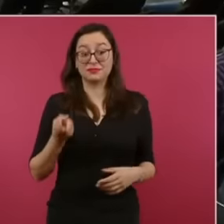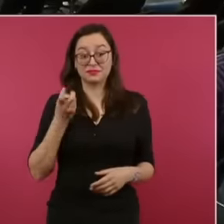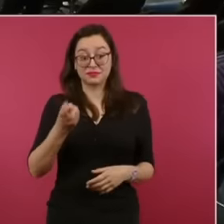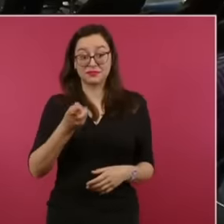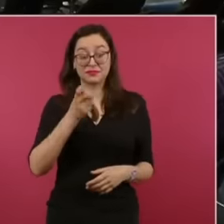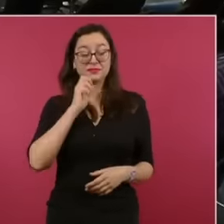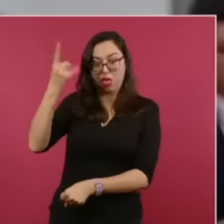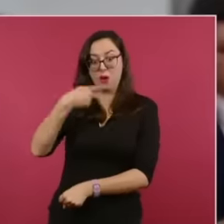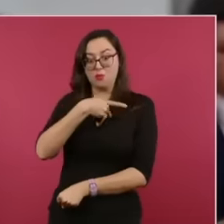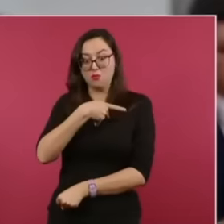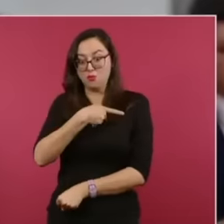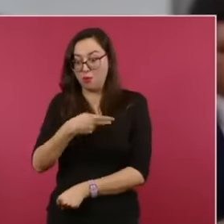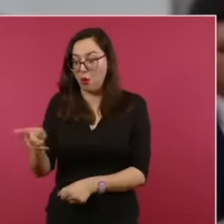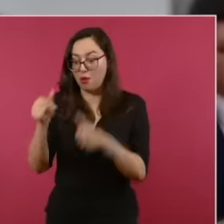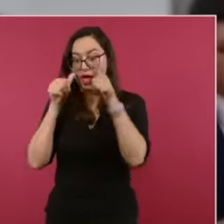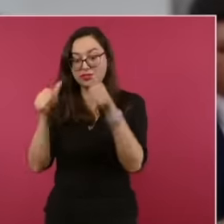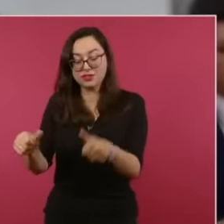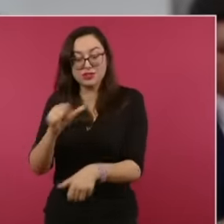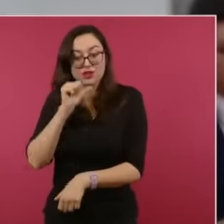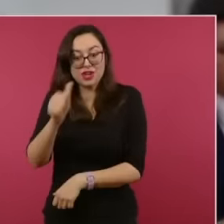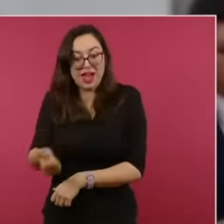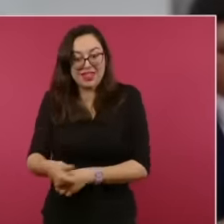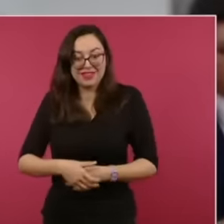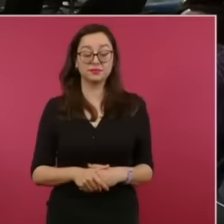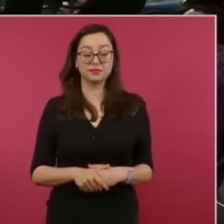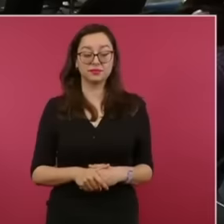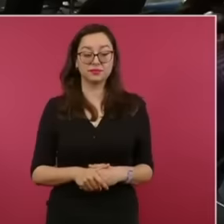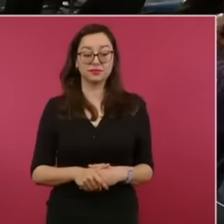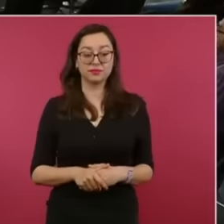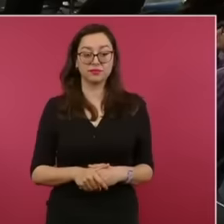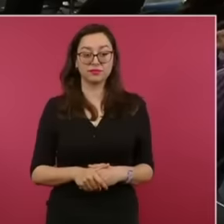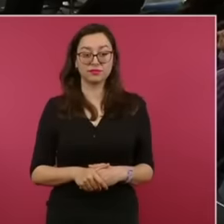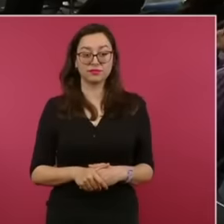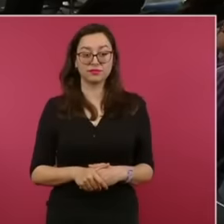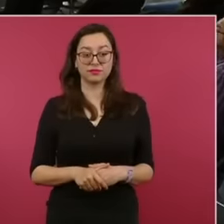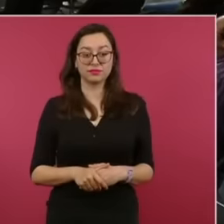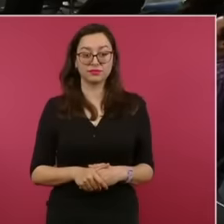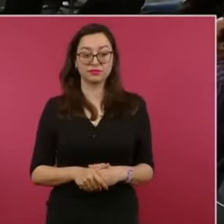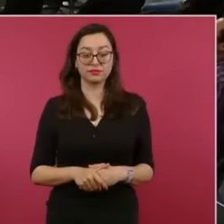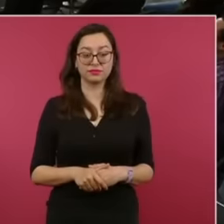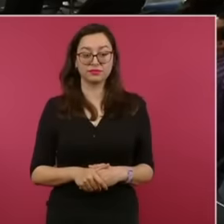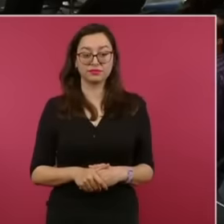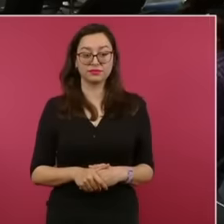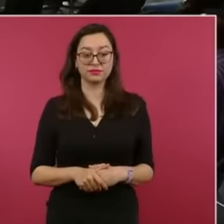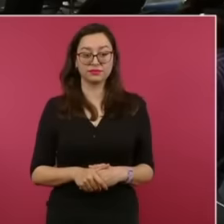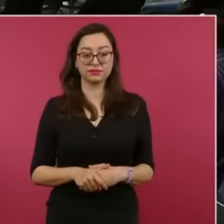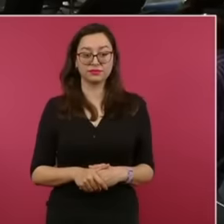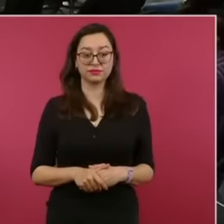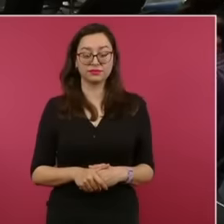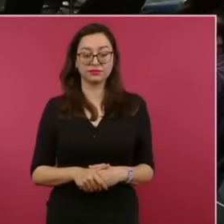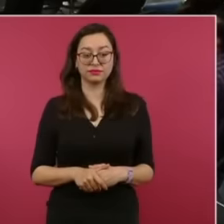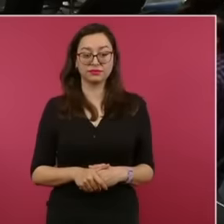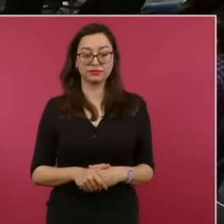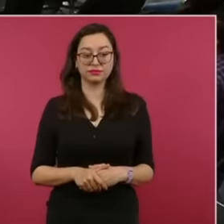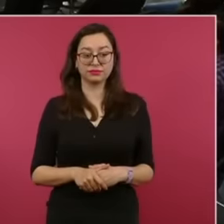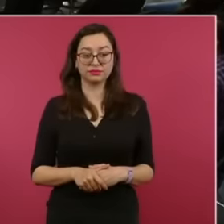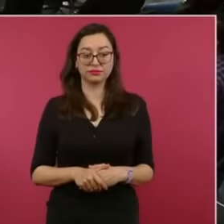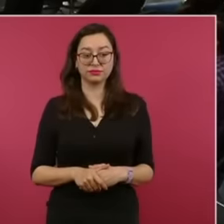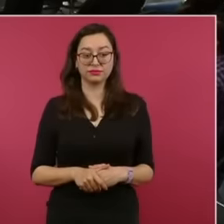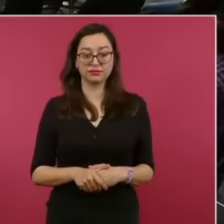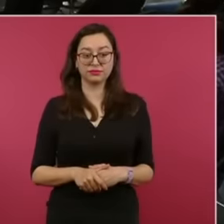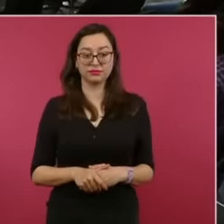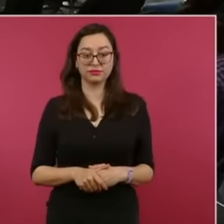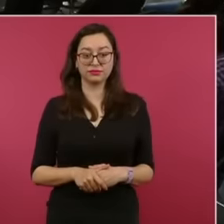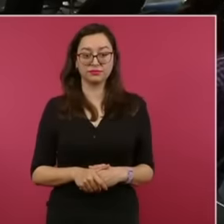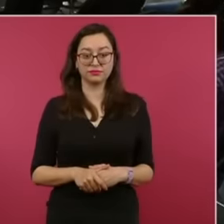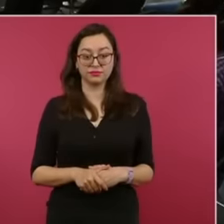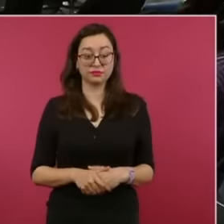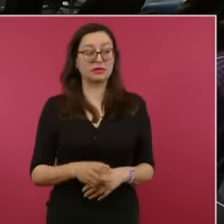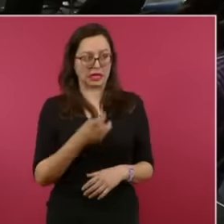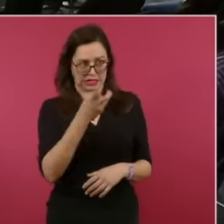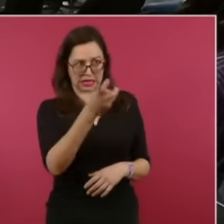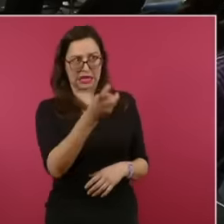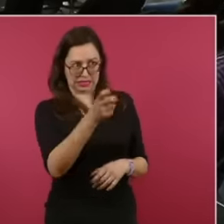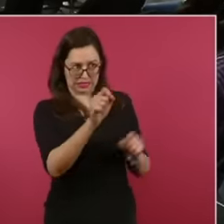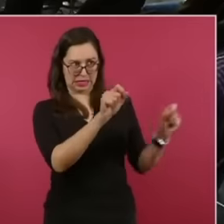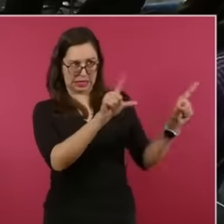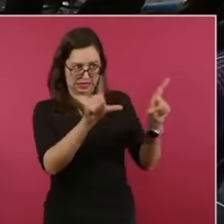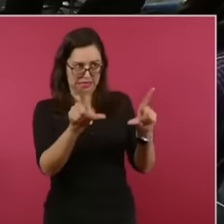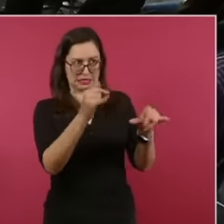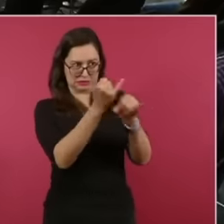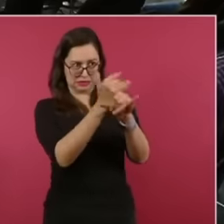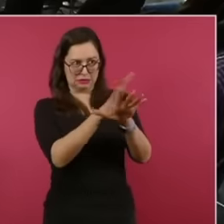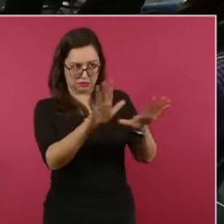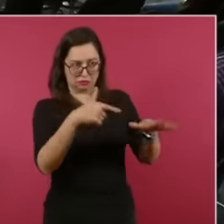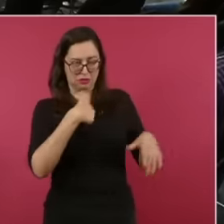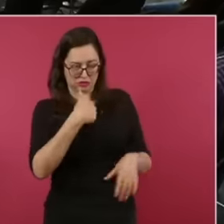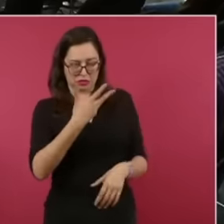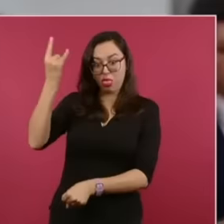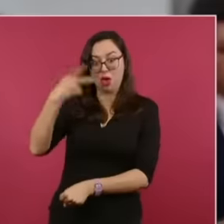96 does not have water from the Mexicans that is the in I have no We're going to get into that, but I'm